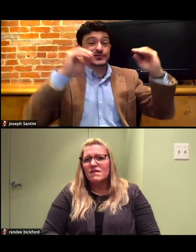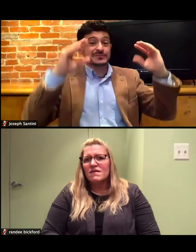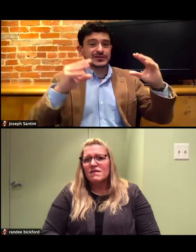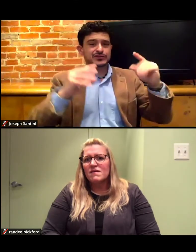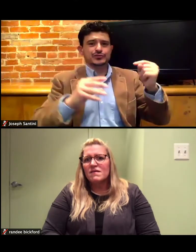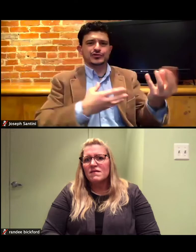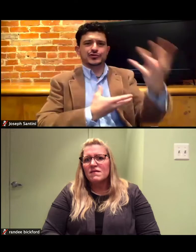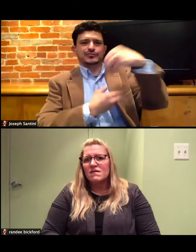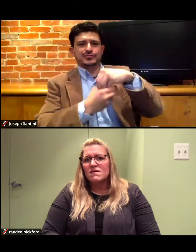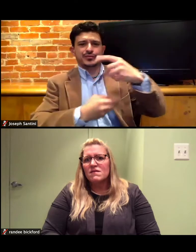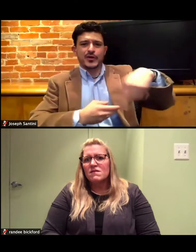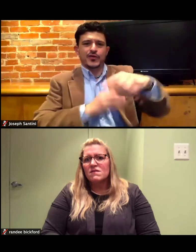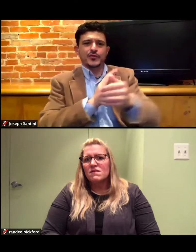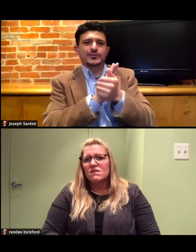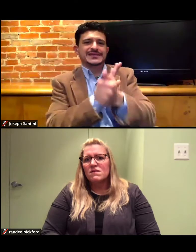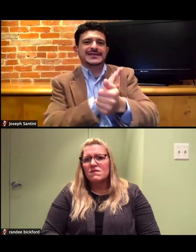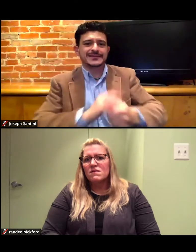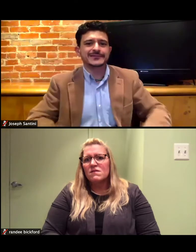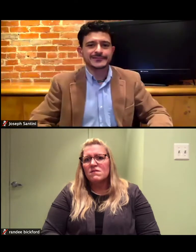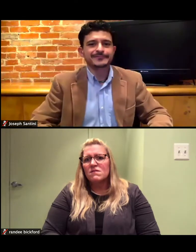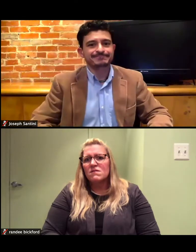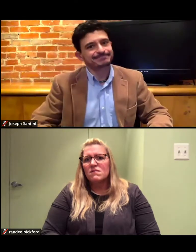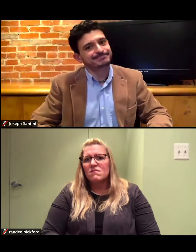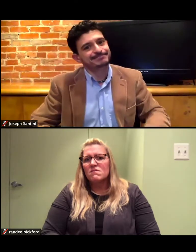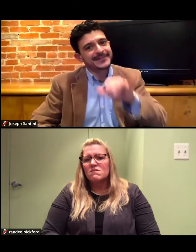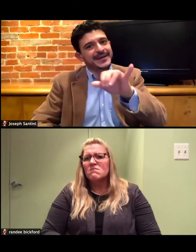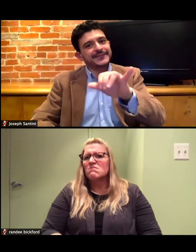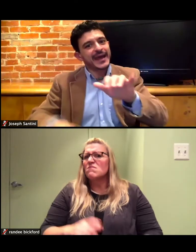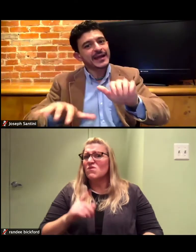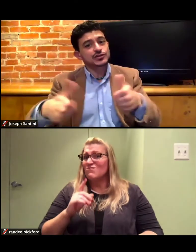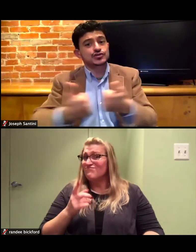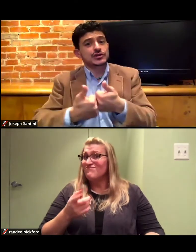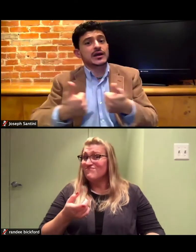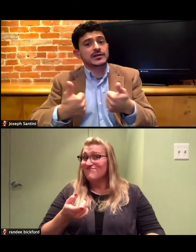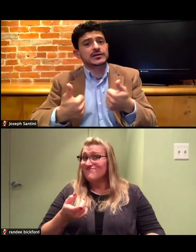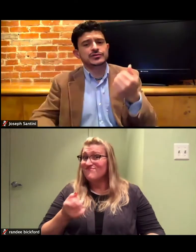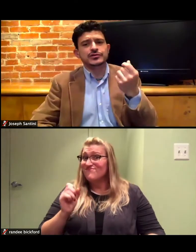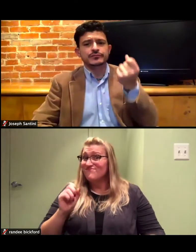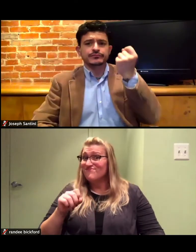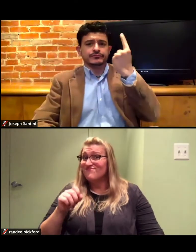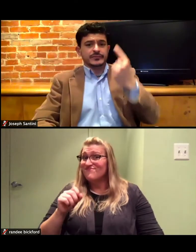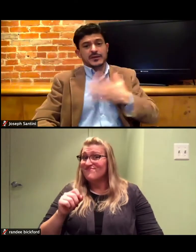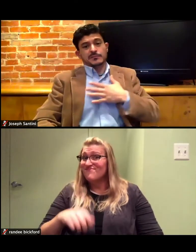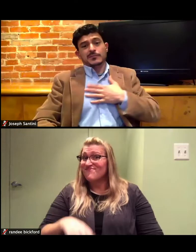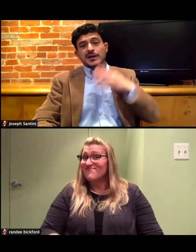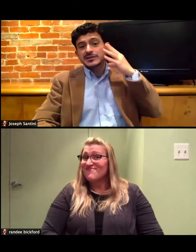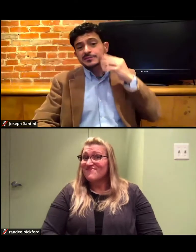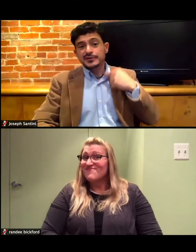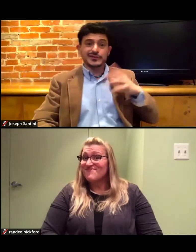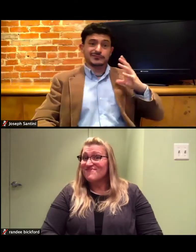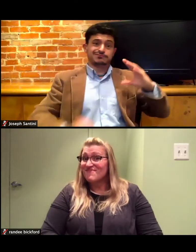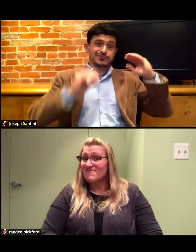how do we convince mainstream teachers to participate in teaching these skills, that would be a challenge.